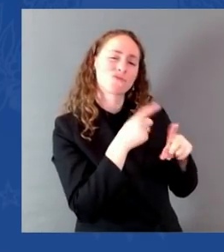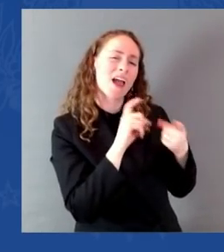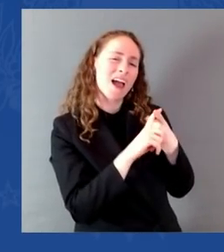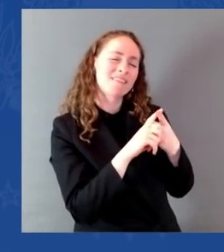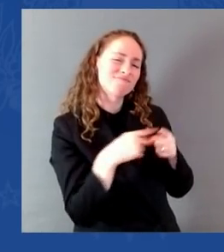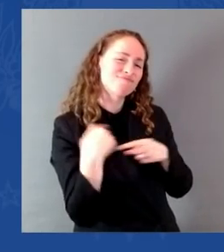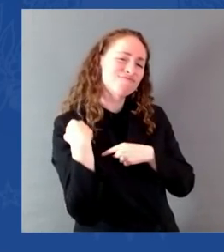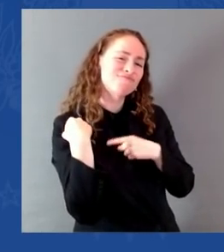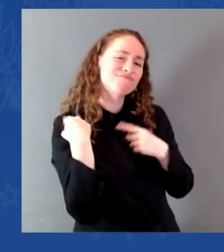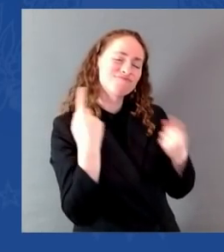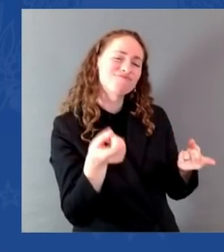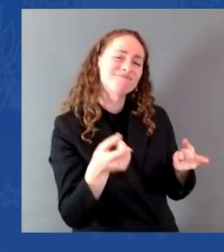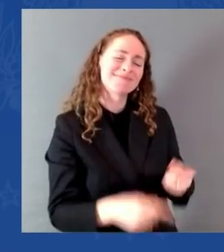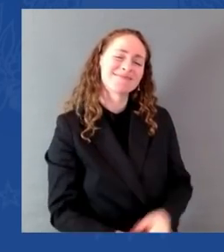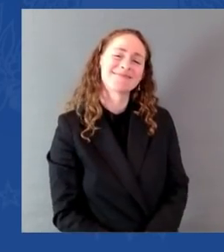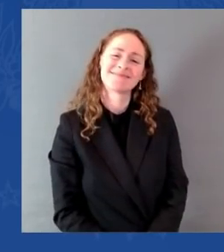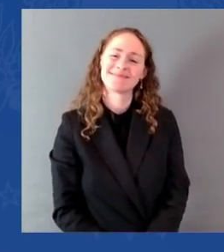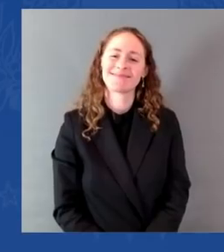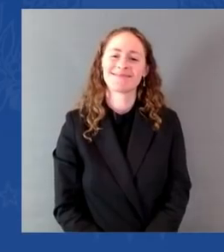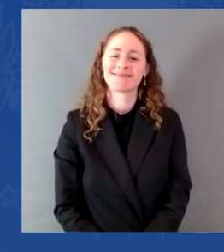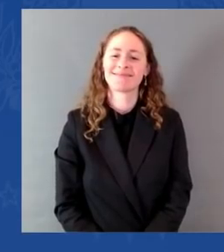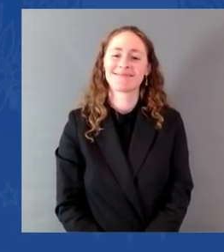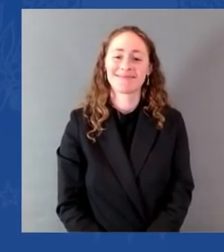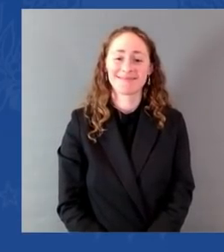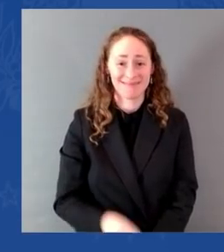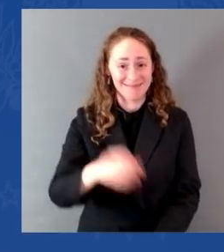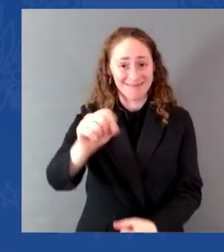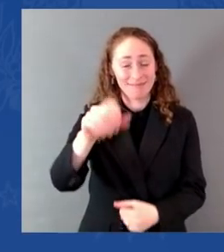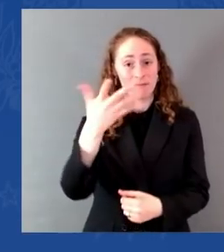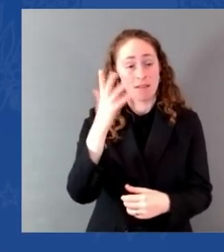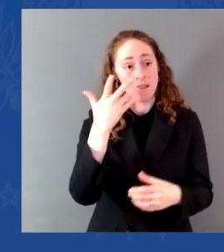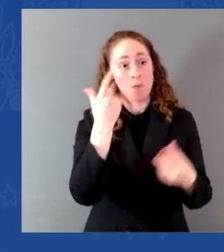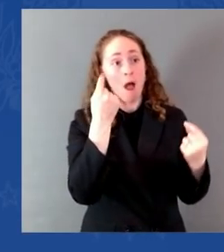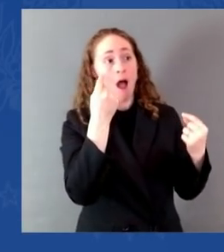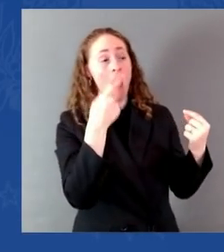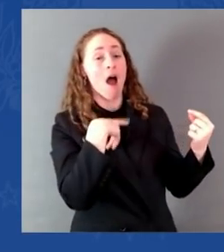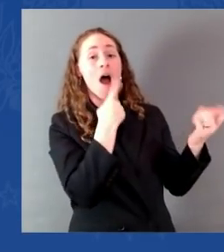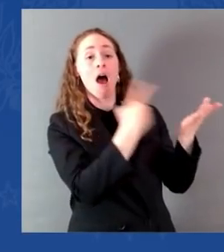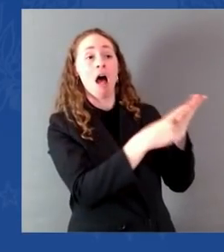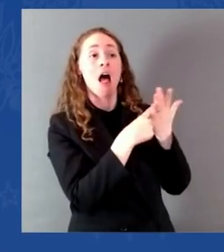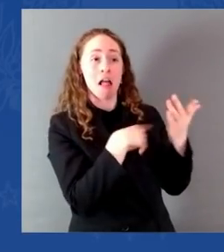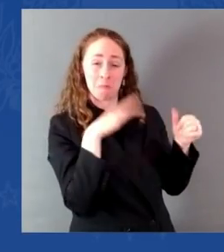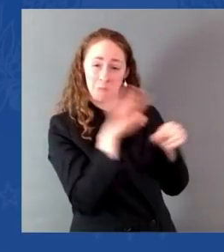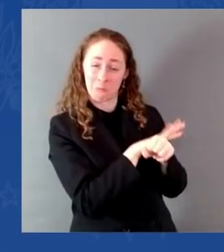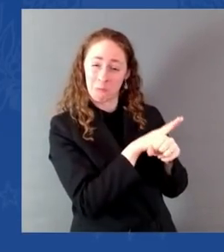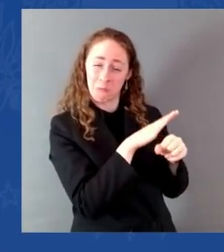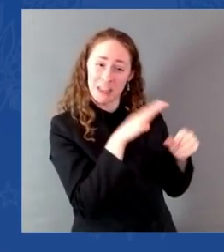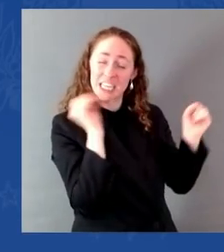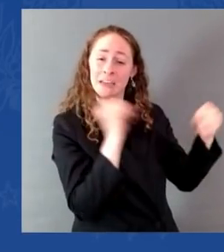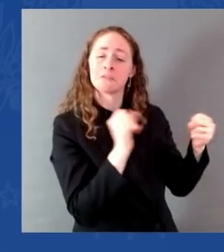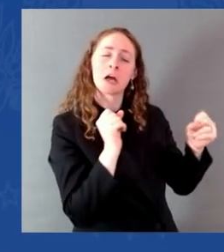But I always admired and respected him and his willingness to work with anyone, any party when it mattered most.